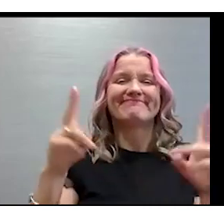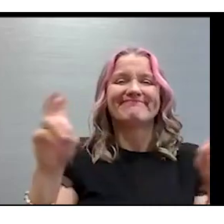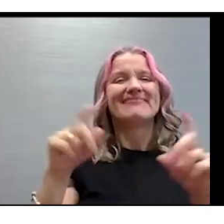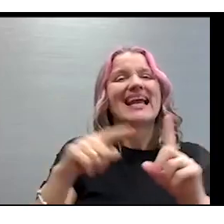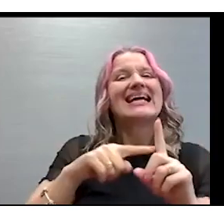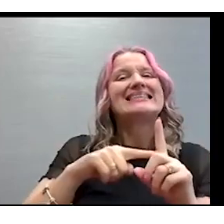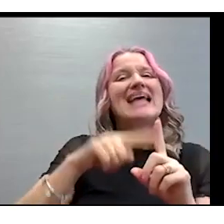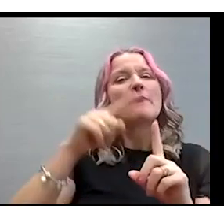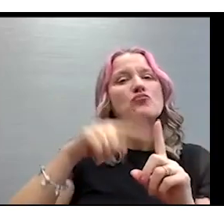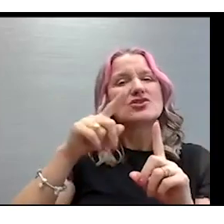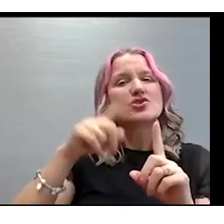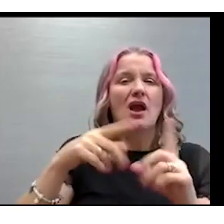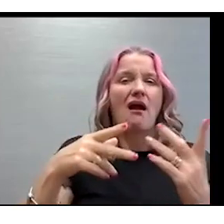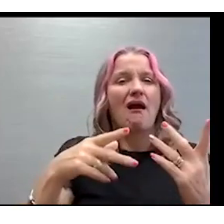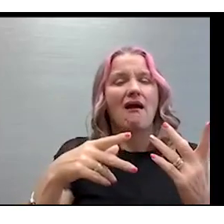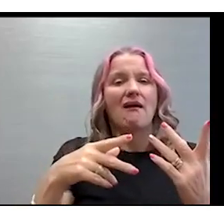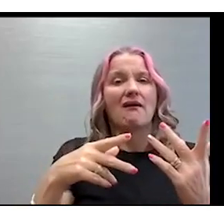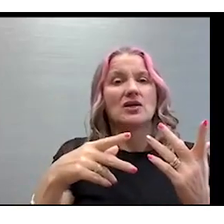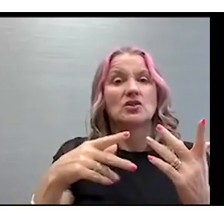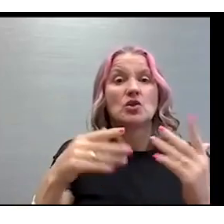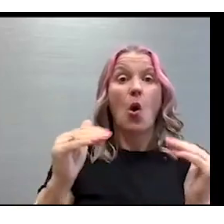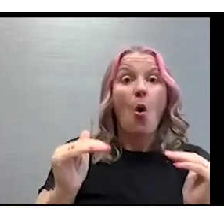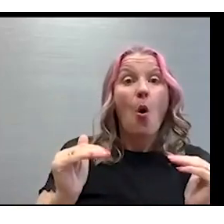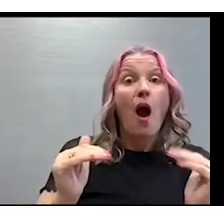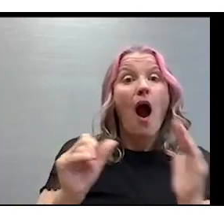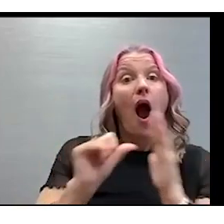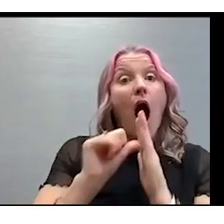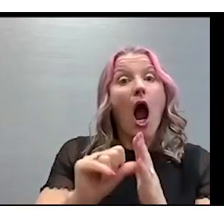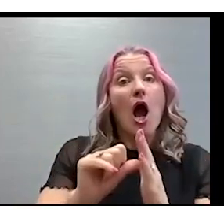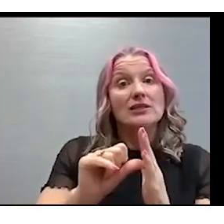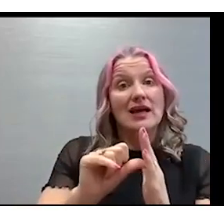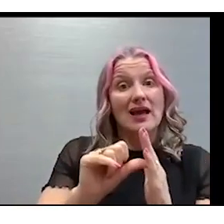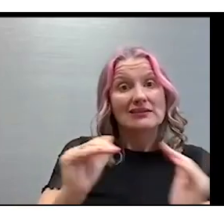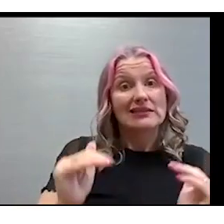And the higher the temperature, it means the more it's going to go